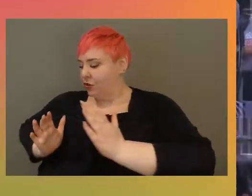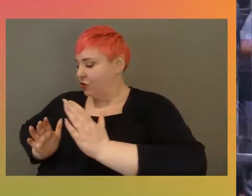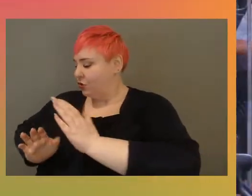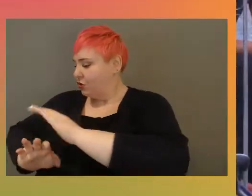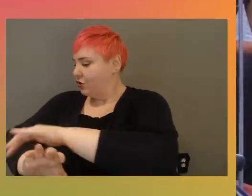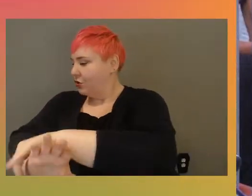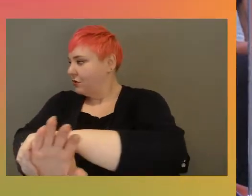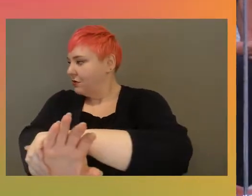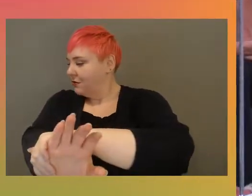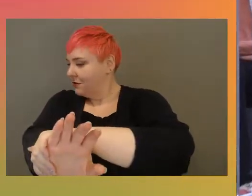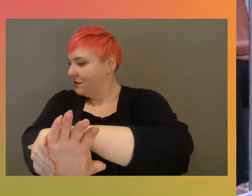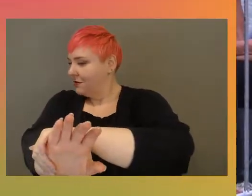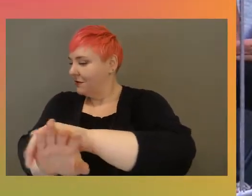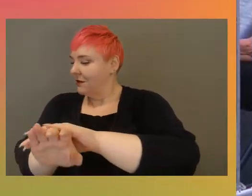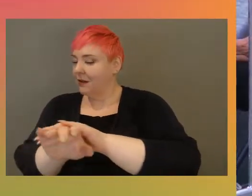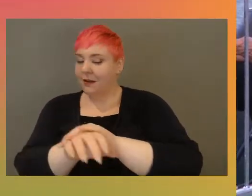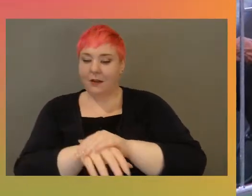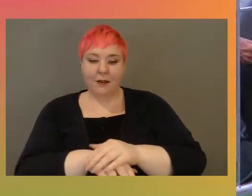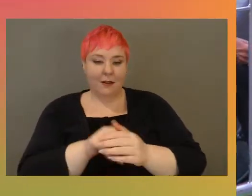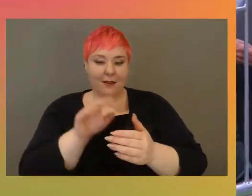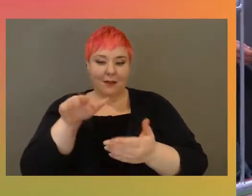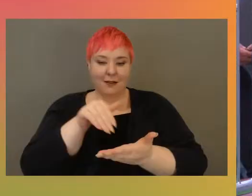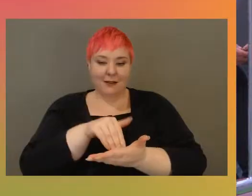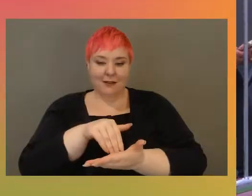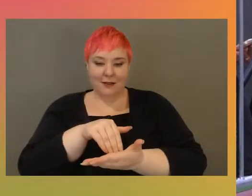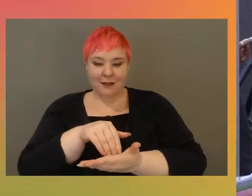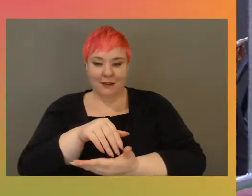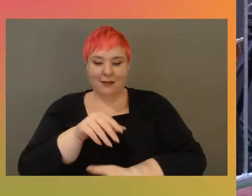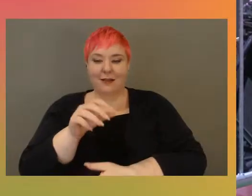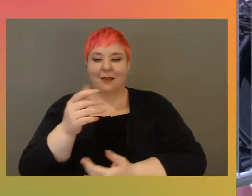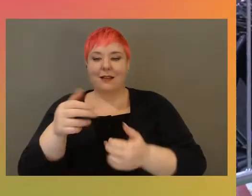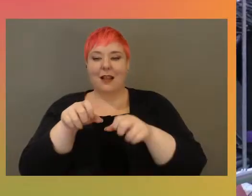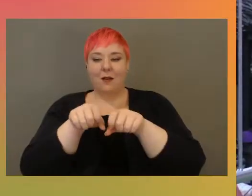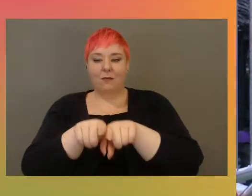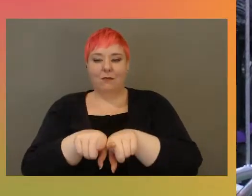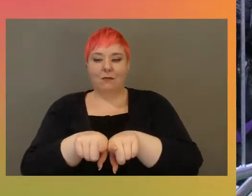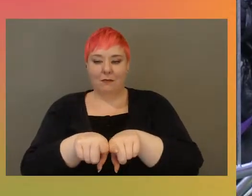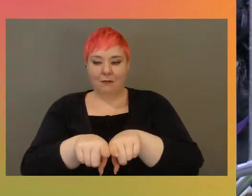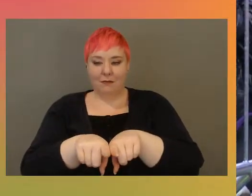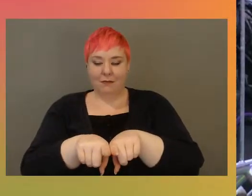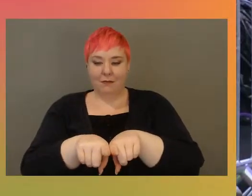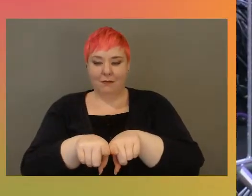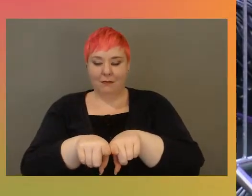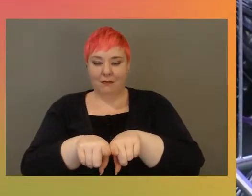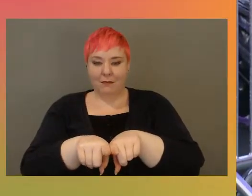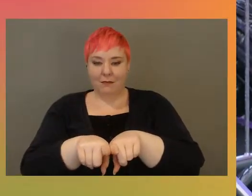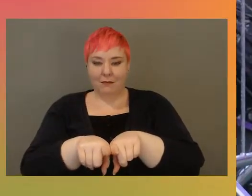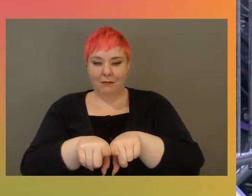BIG DEAL BUT IF YOU CAN, STRAIGHTEN IT AND LOOK TO THE RIGHT. TURN, TURN THE NAVEL, COME BACK